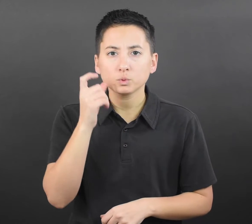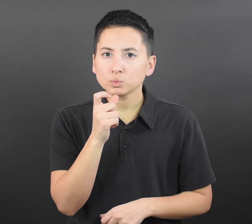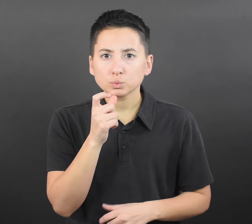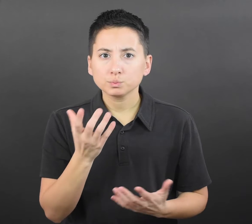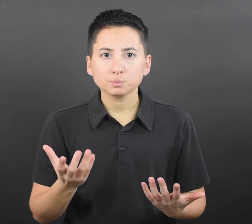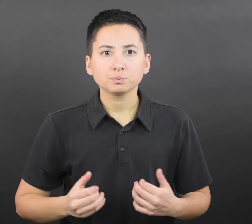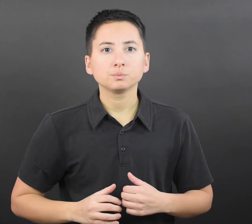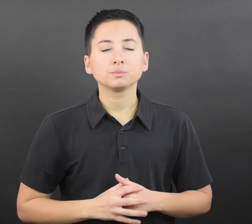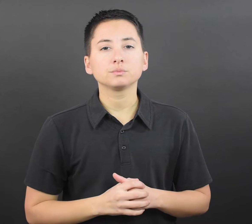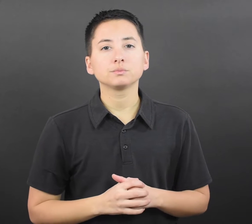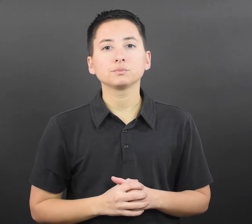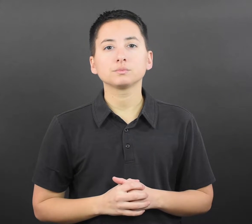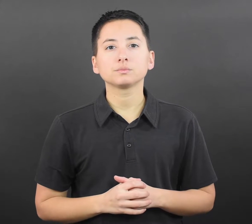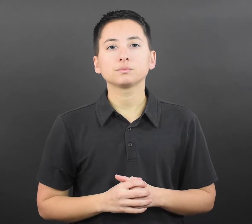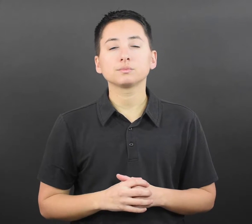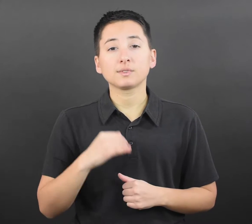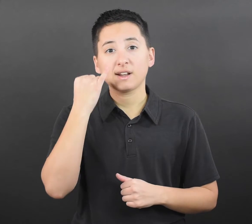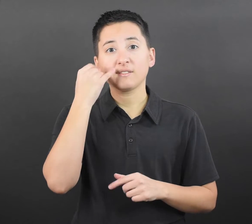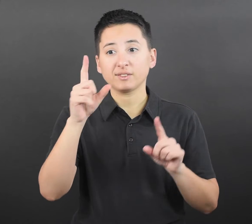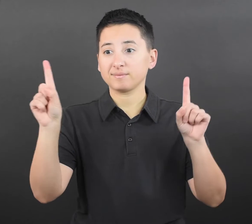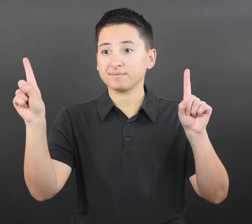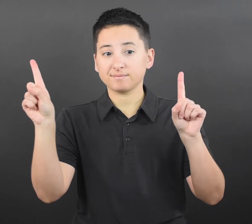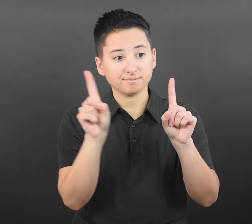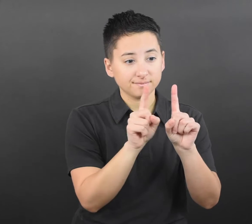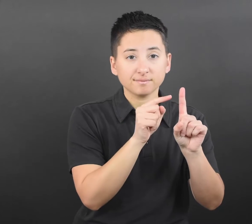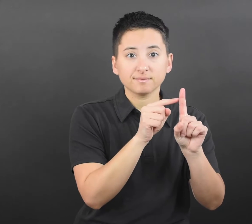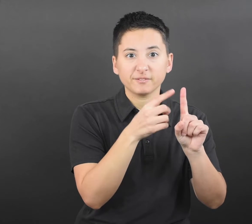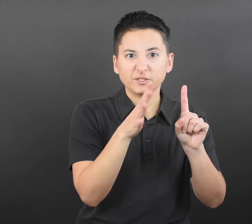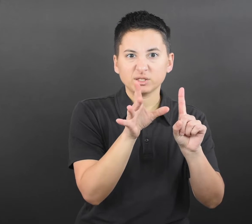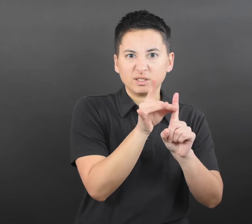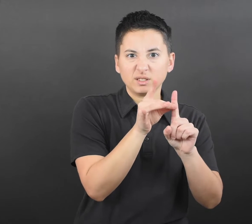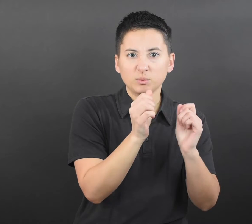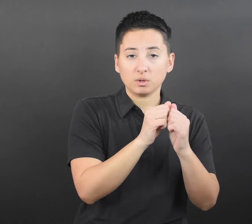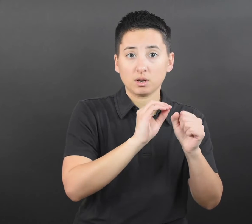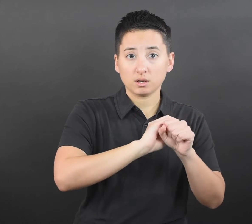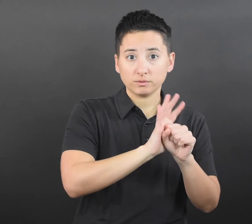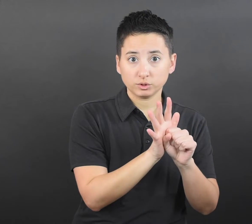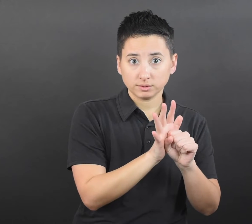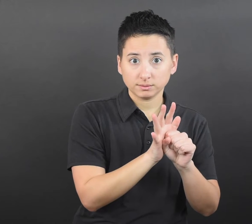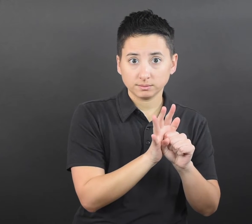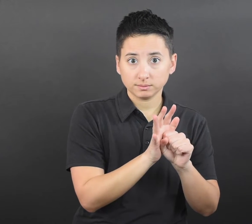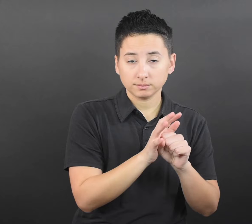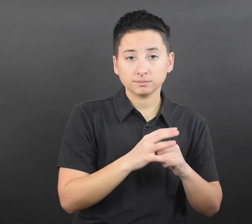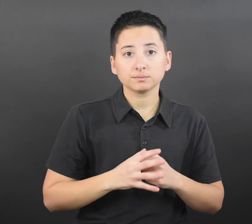Who should quarantine at home If you have had close contact with someone